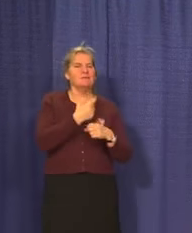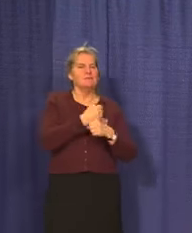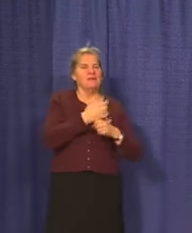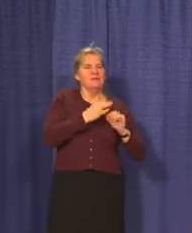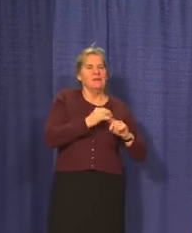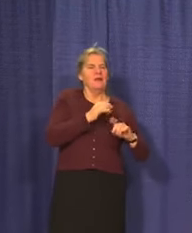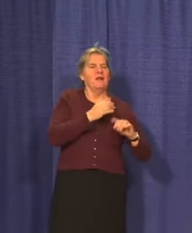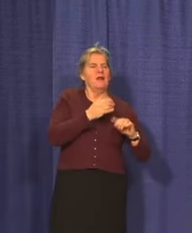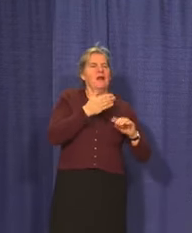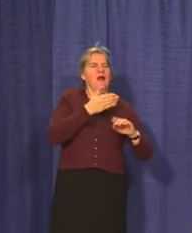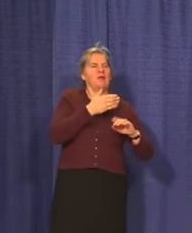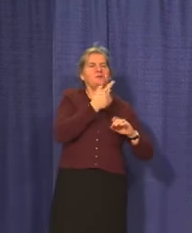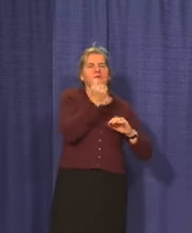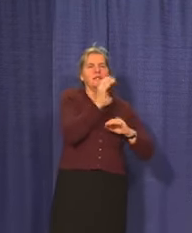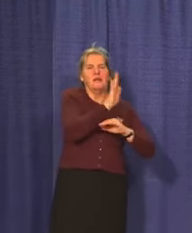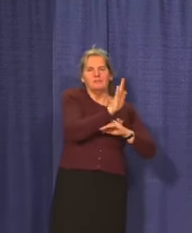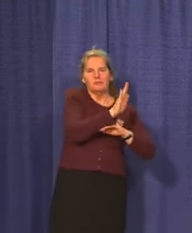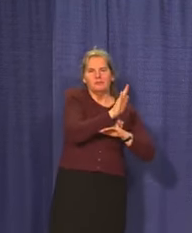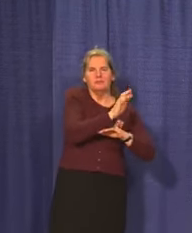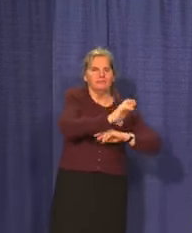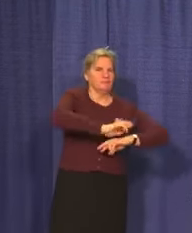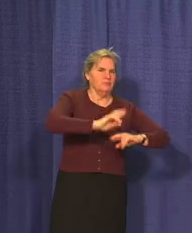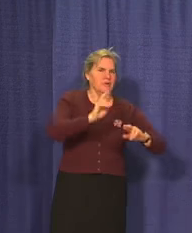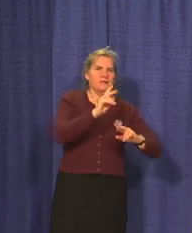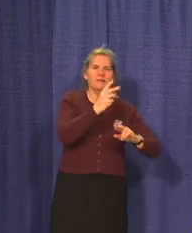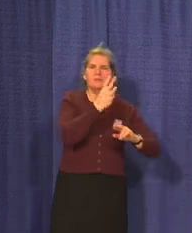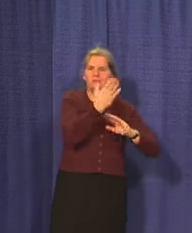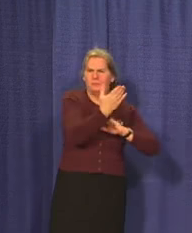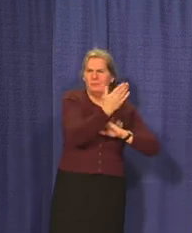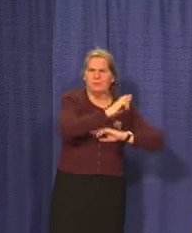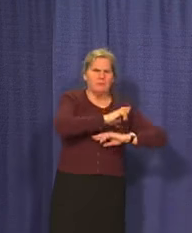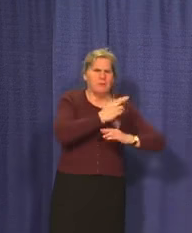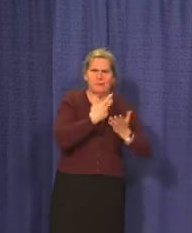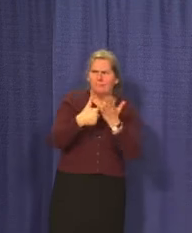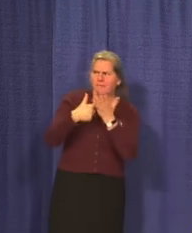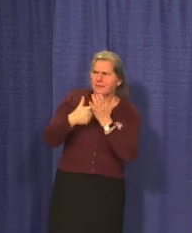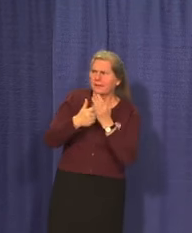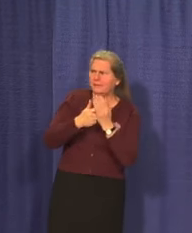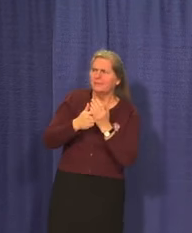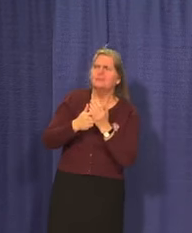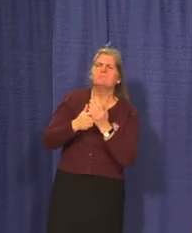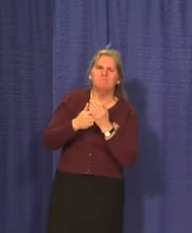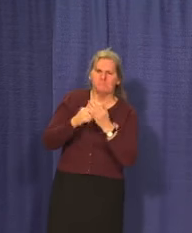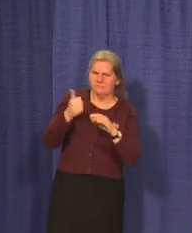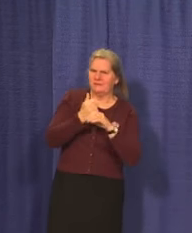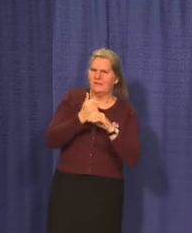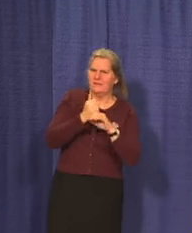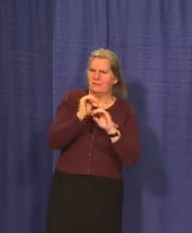SOMETIMES OUR DECISIONS ARE ACCOMPANIED BY OTHER EVENTS THAT